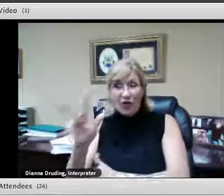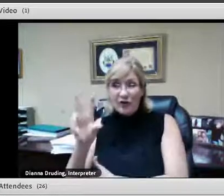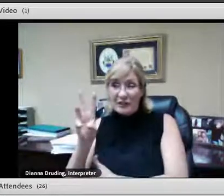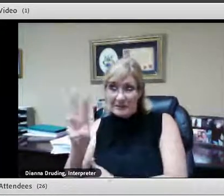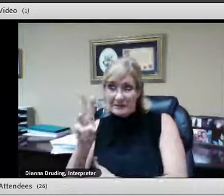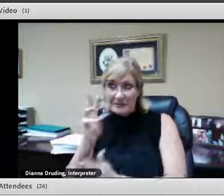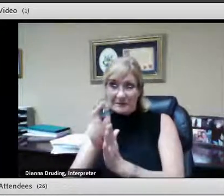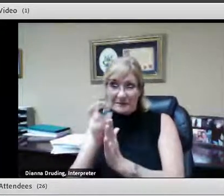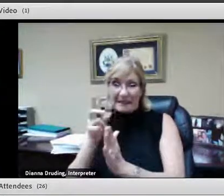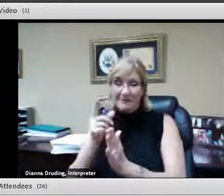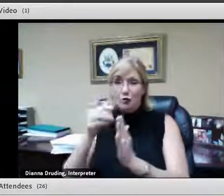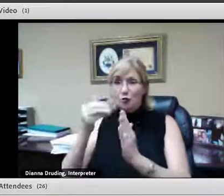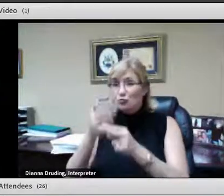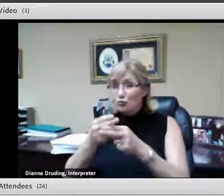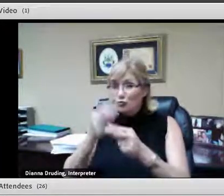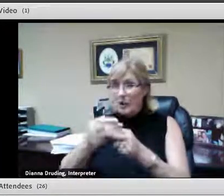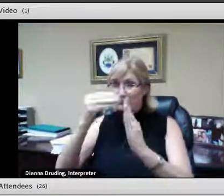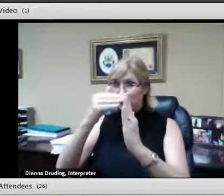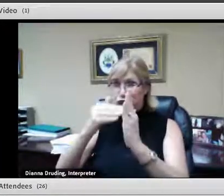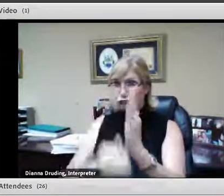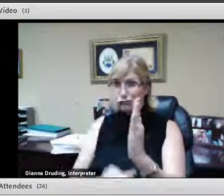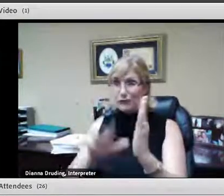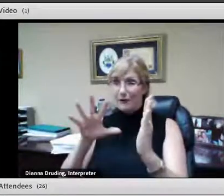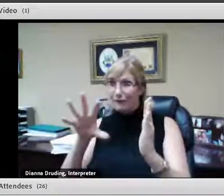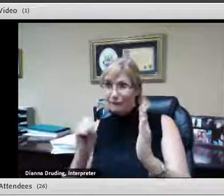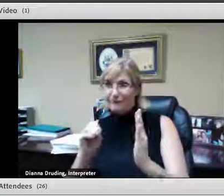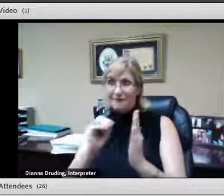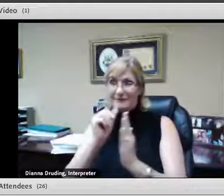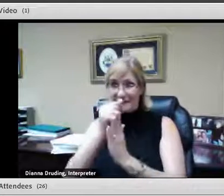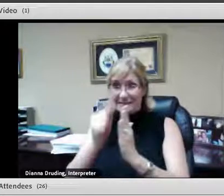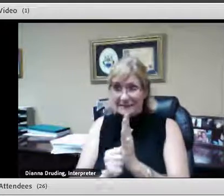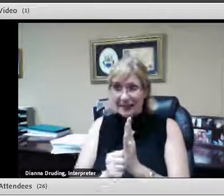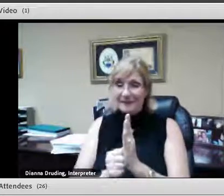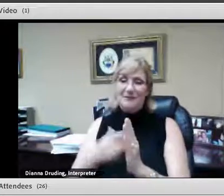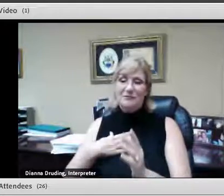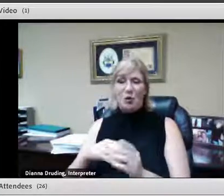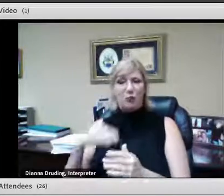to click on all 50 states, so it was less than one state per second. It was pretty crazy to watch.